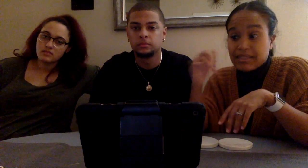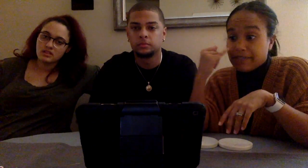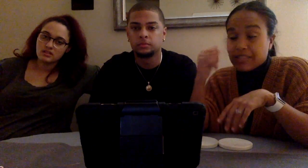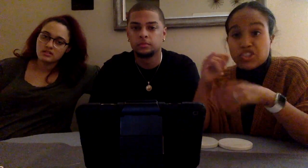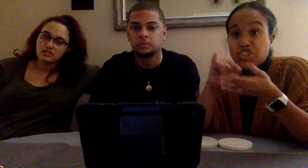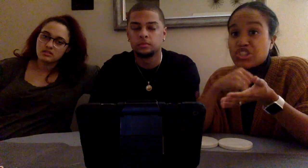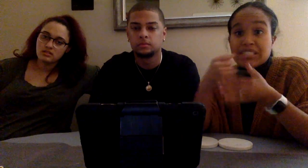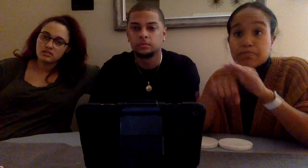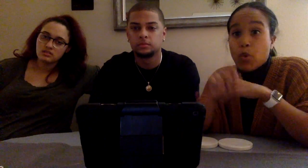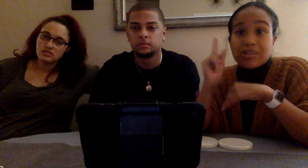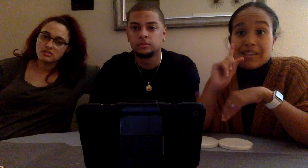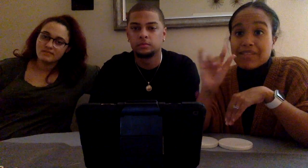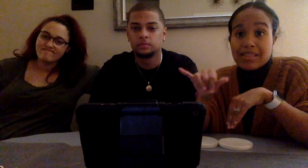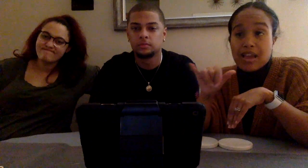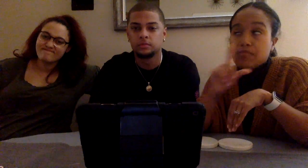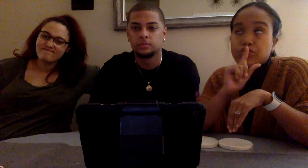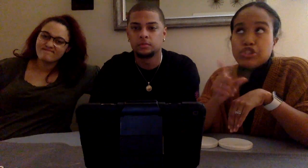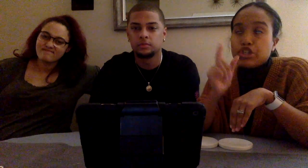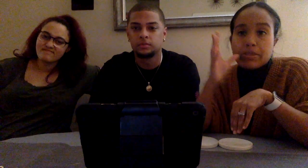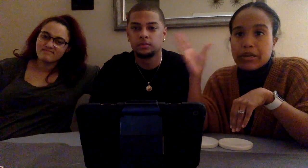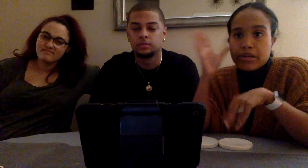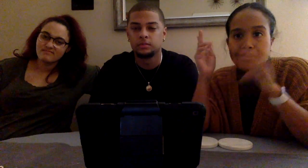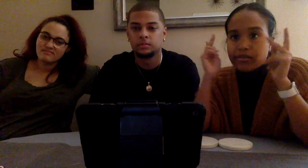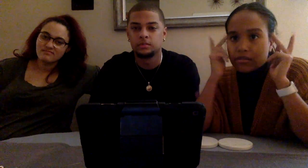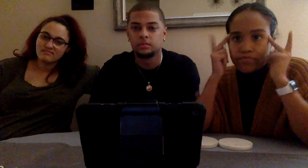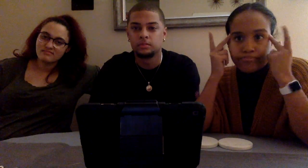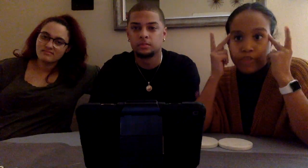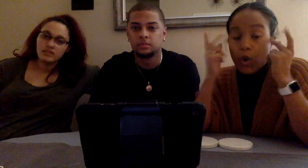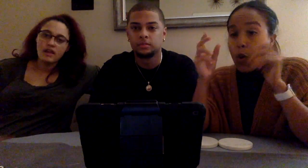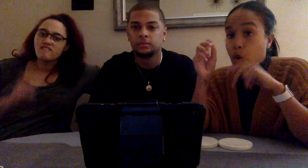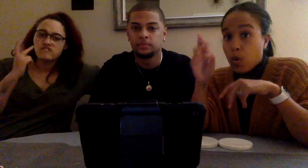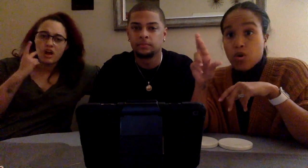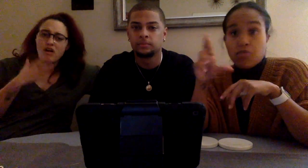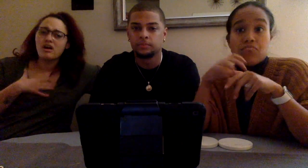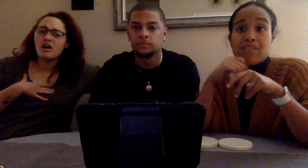if he was just born deaf like that, and then, I'm sure his parents freaked out Daisy: Freaking out!